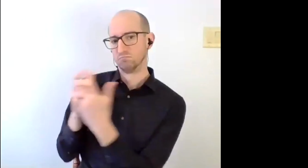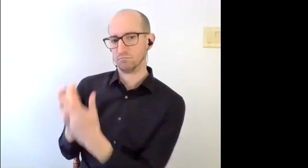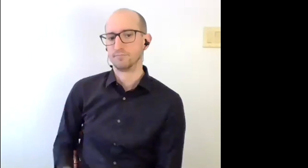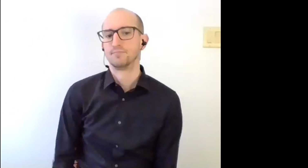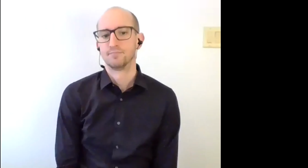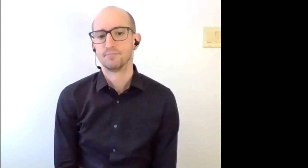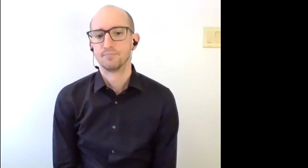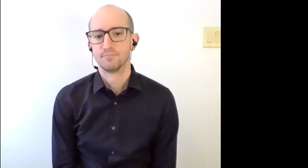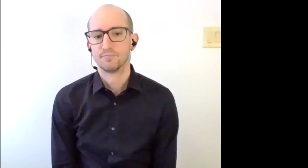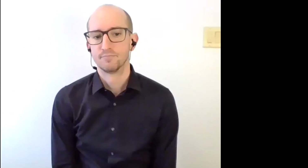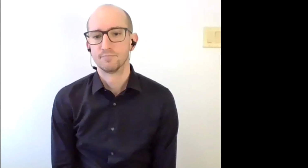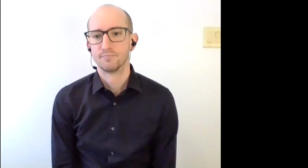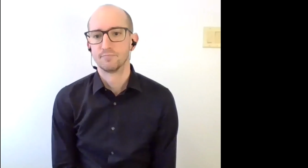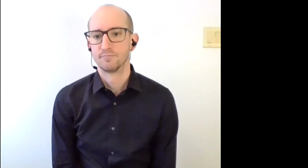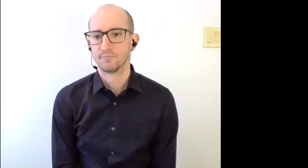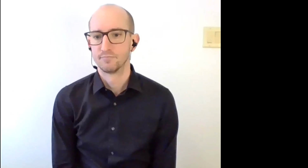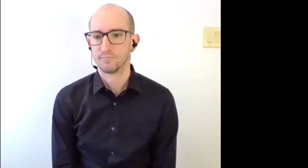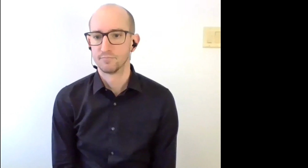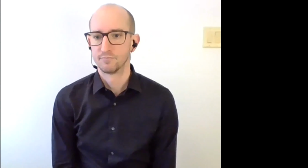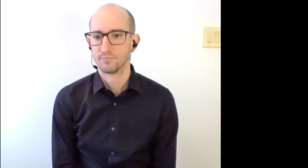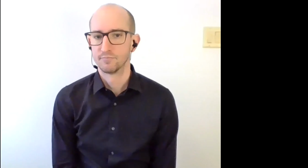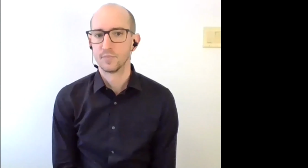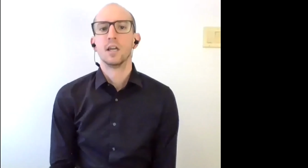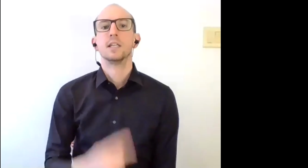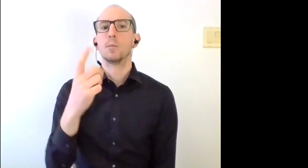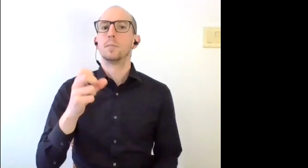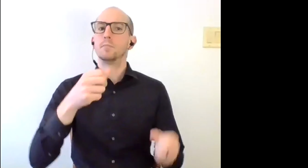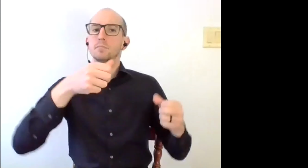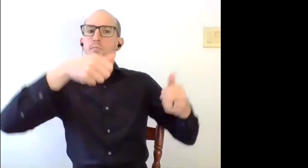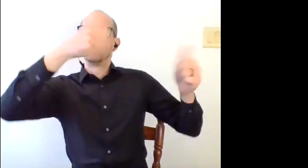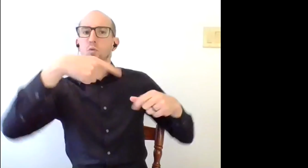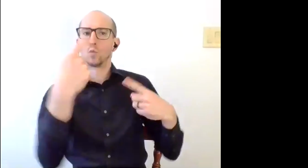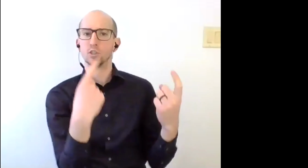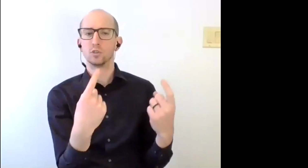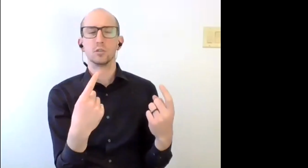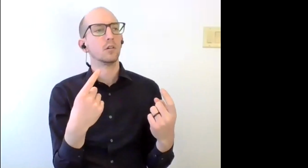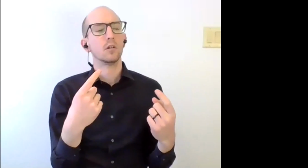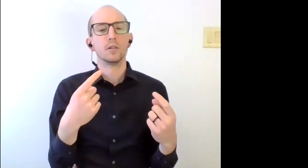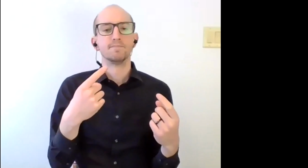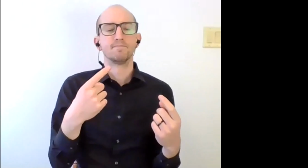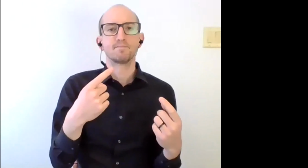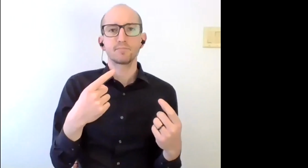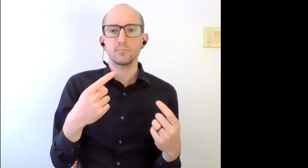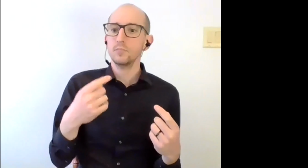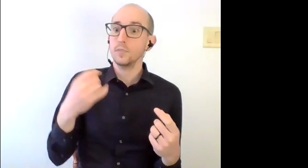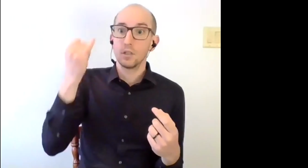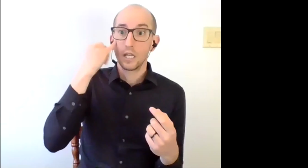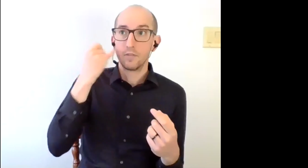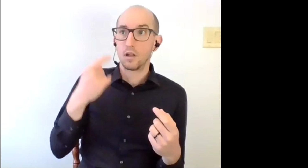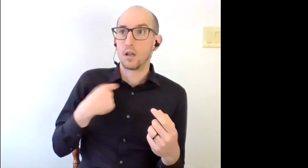What is the correct e-mail p just preparing that. » Okay.